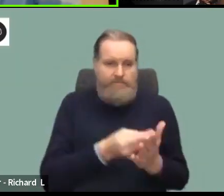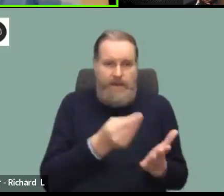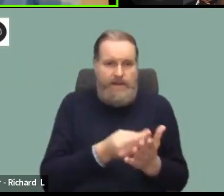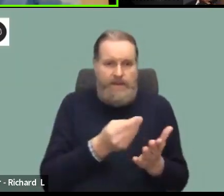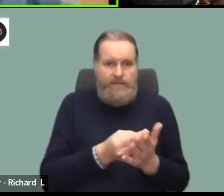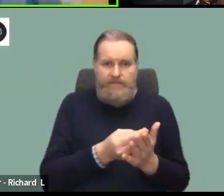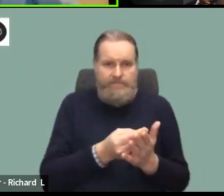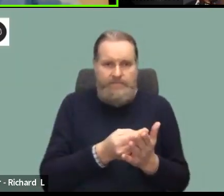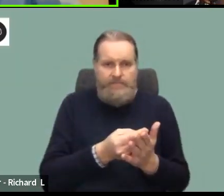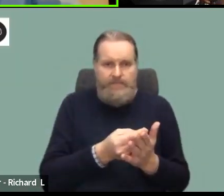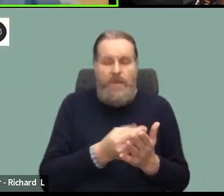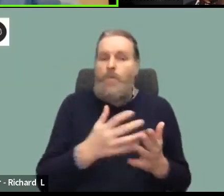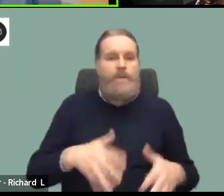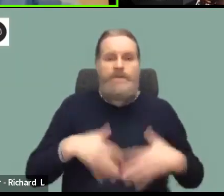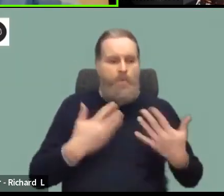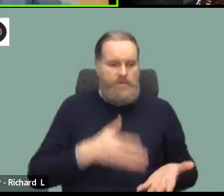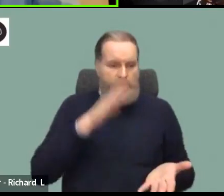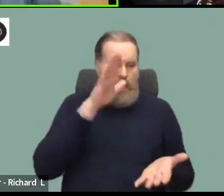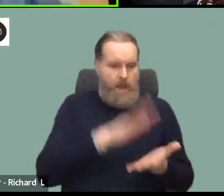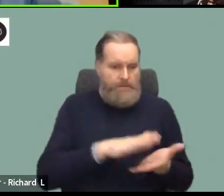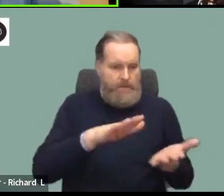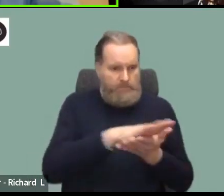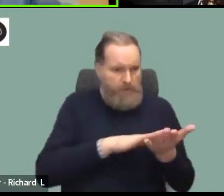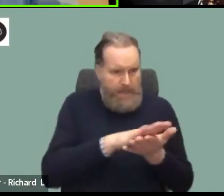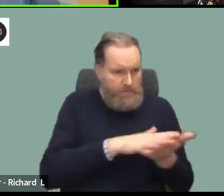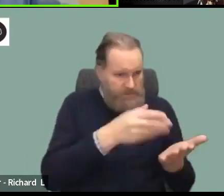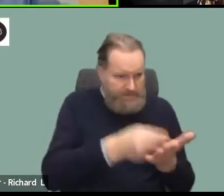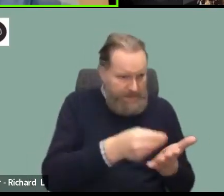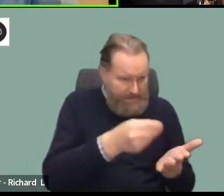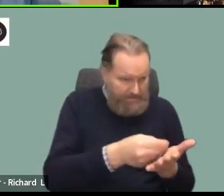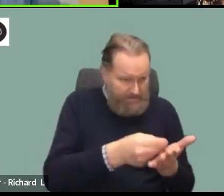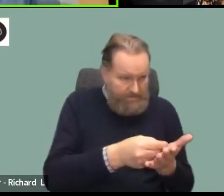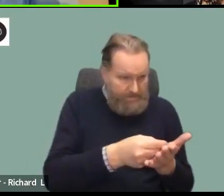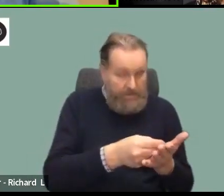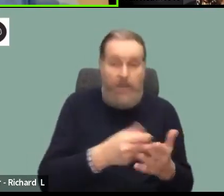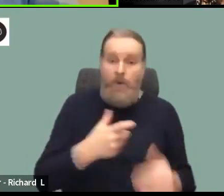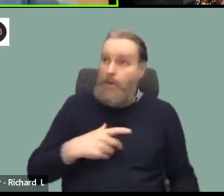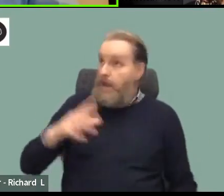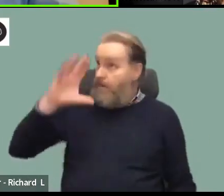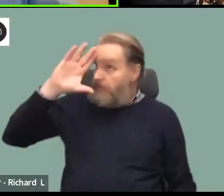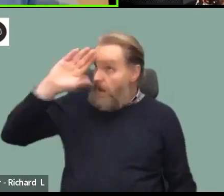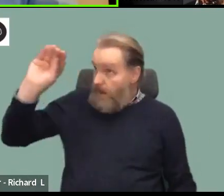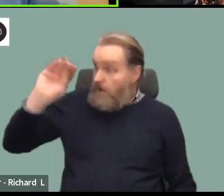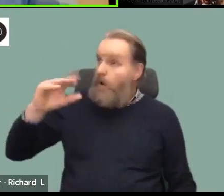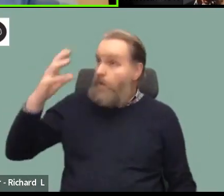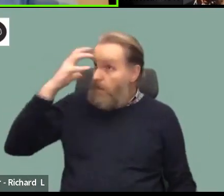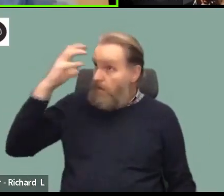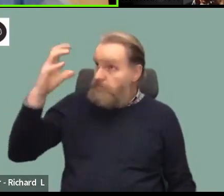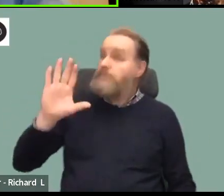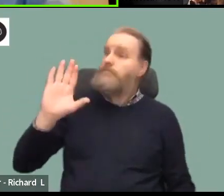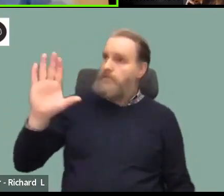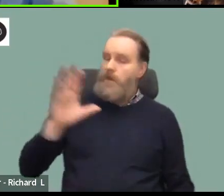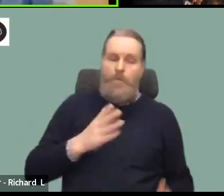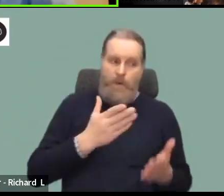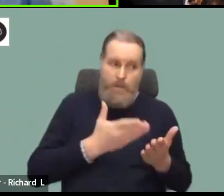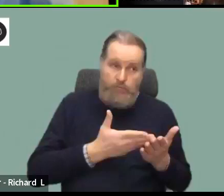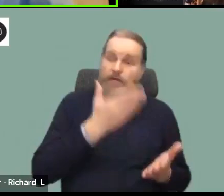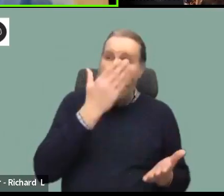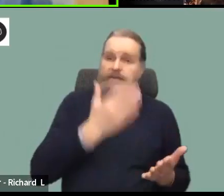keep it going. g. We cannot be an asset to g. We cannot be in a situation that g. We cannot be in a situation, the government and employers need to know that we are going to raise the seven.